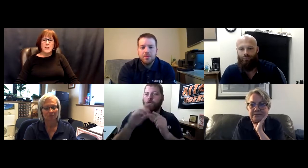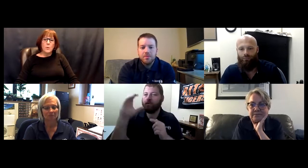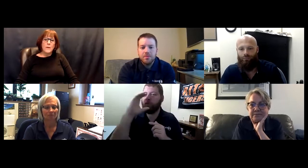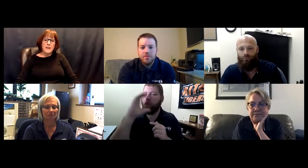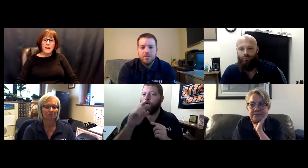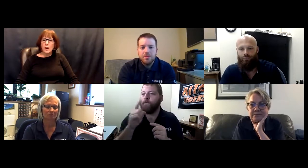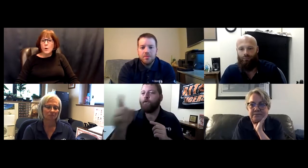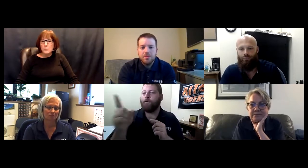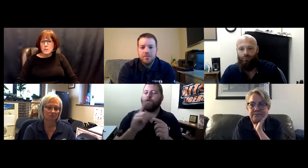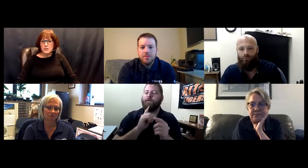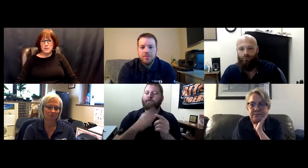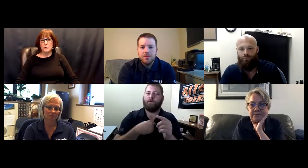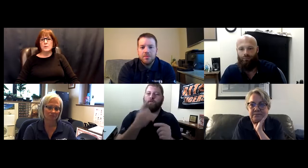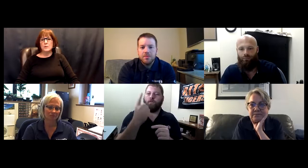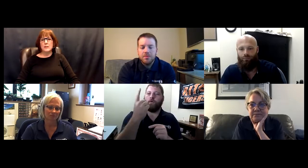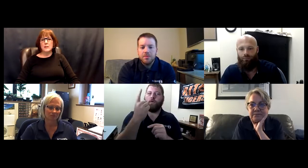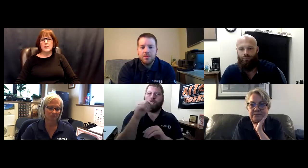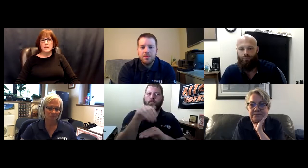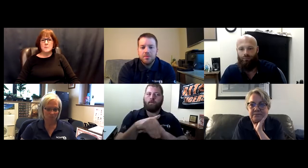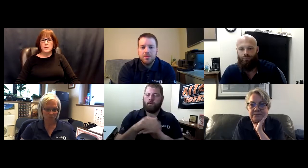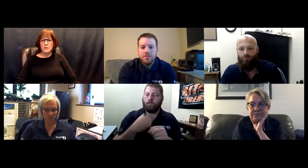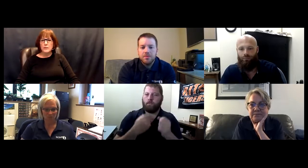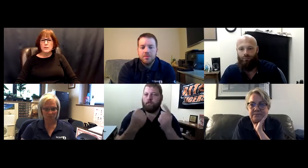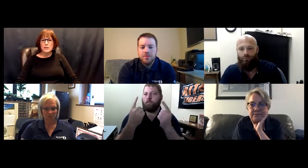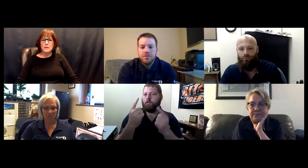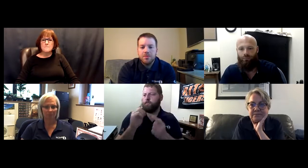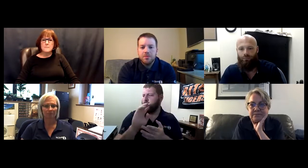One thing I hope to do and explore in the future